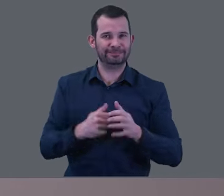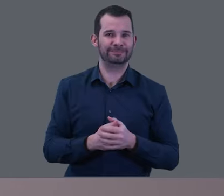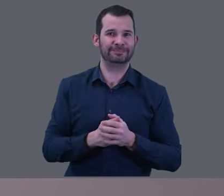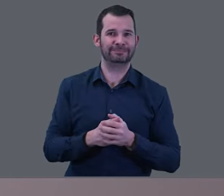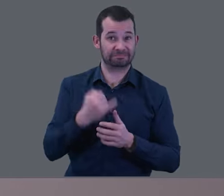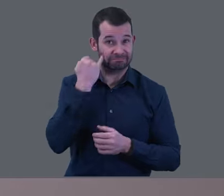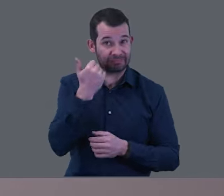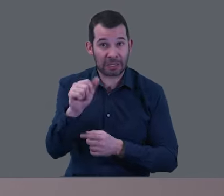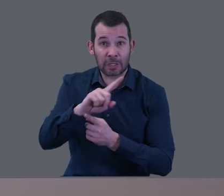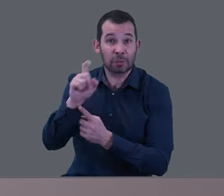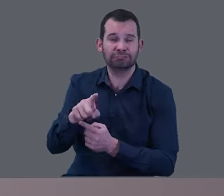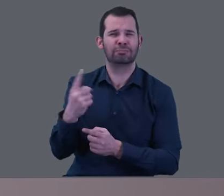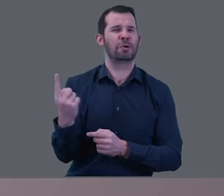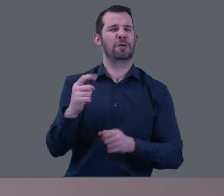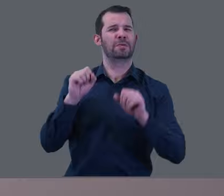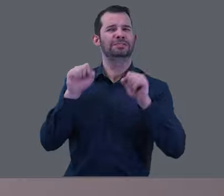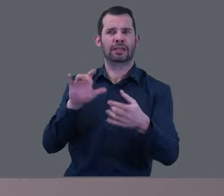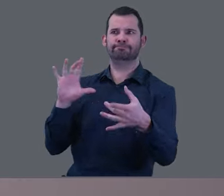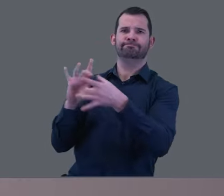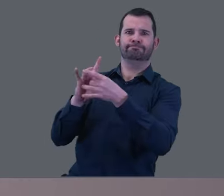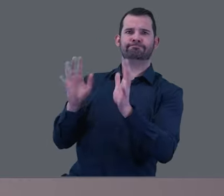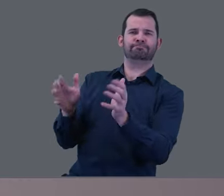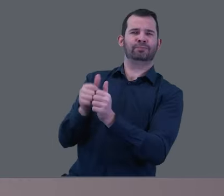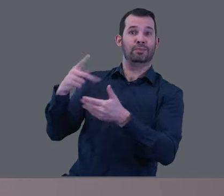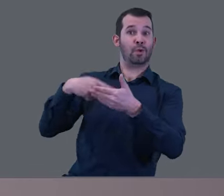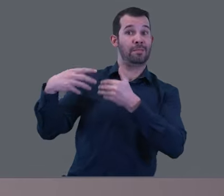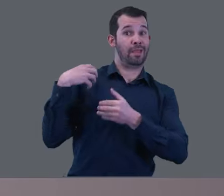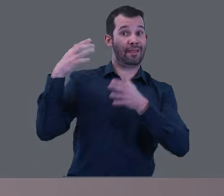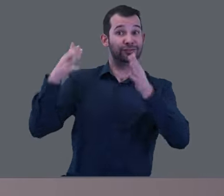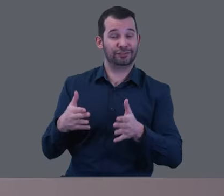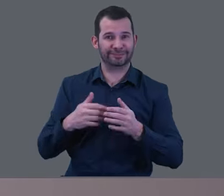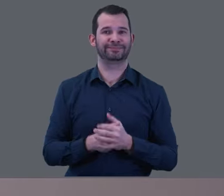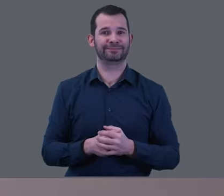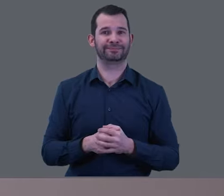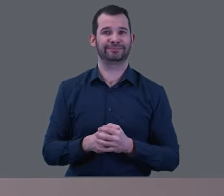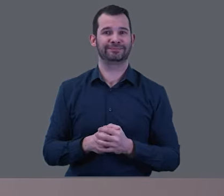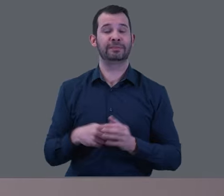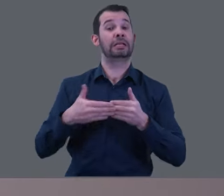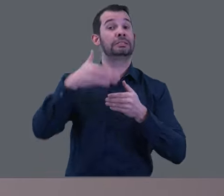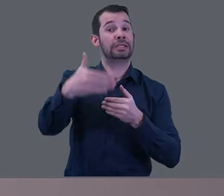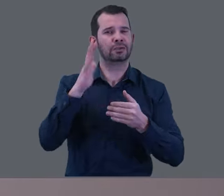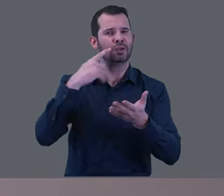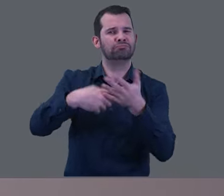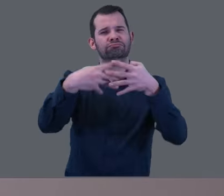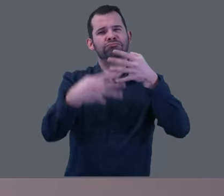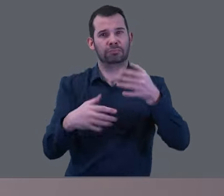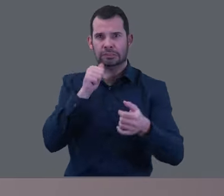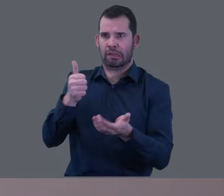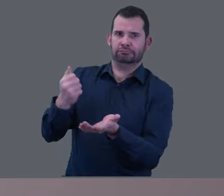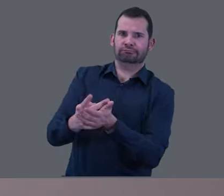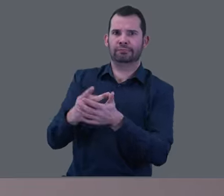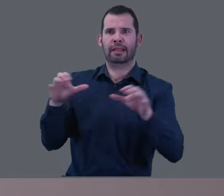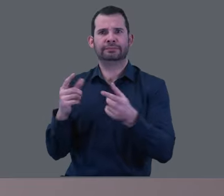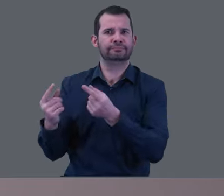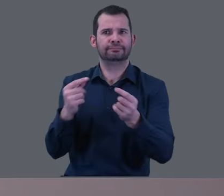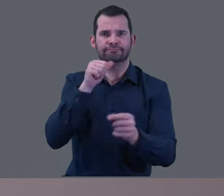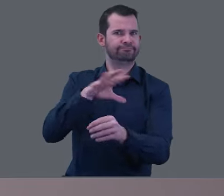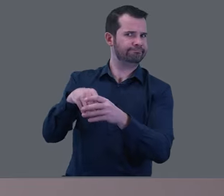If you have questions, you can always connect with a program officer. Up next, we’re going to cover ineligible activities.